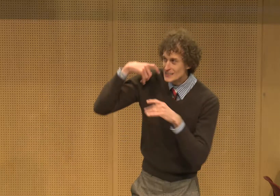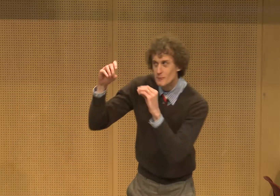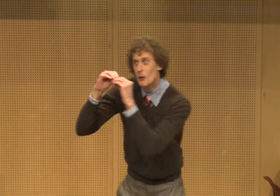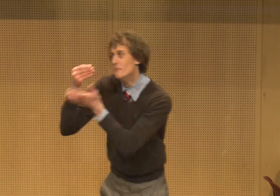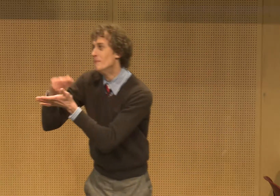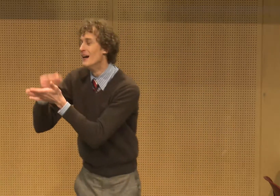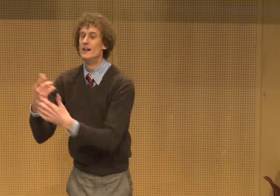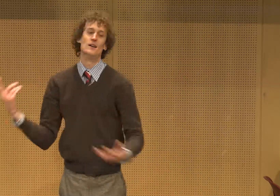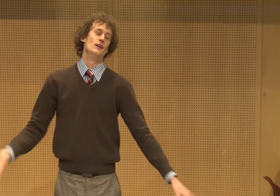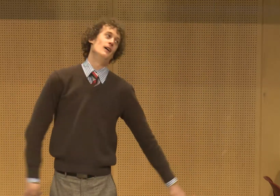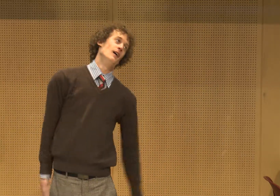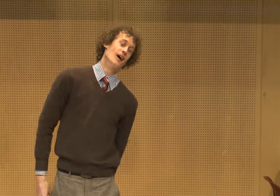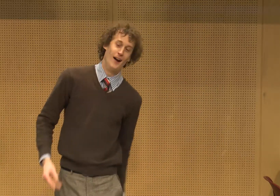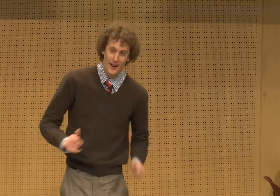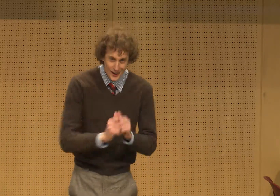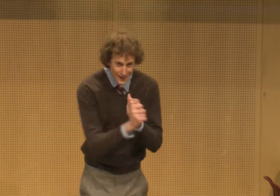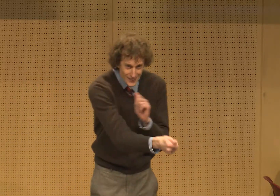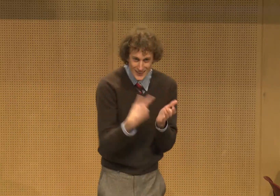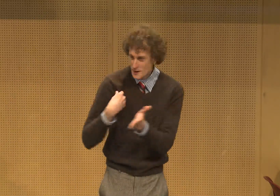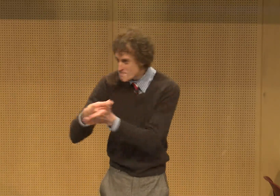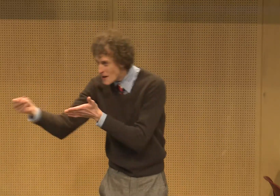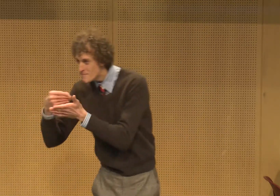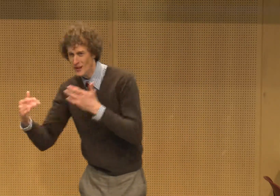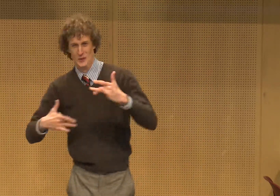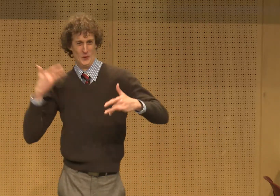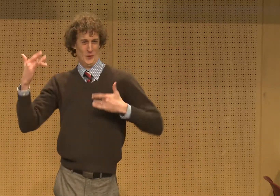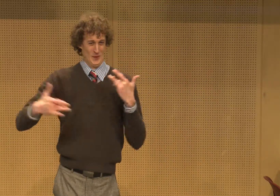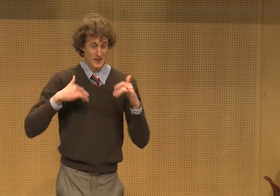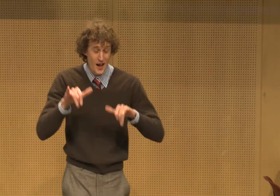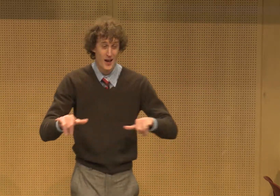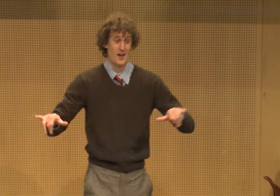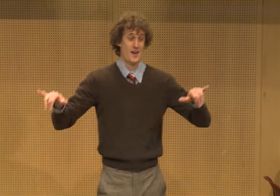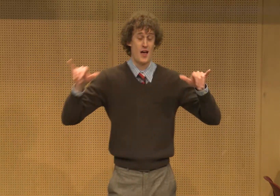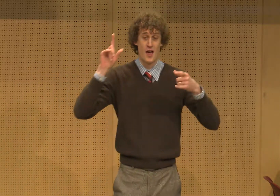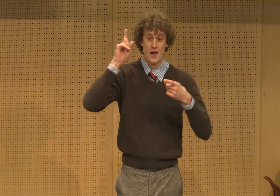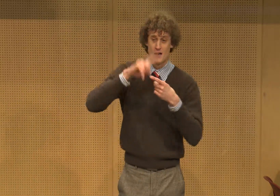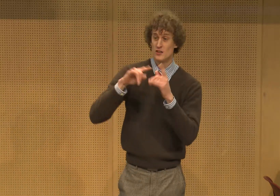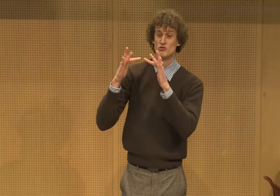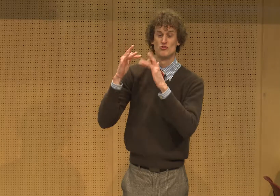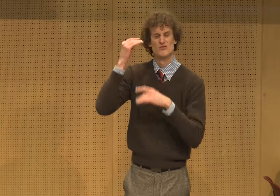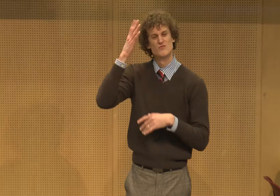and you know, we always needed to have more money, and it was so exciting when we got a little bit of money,